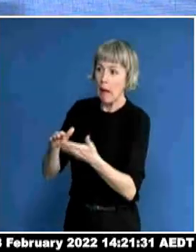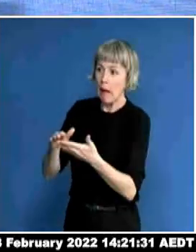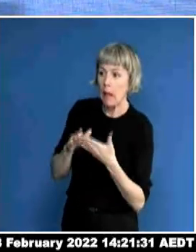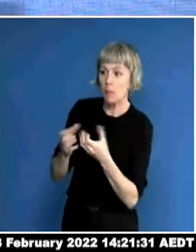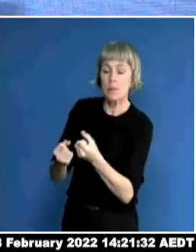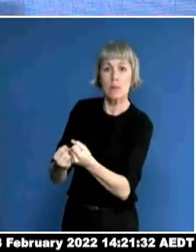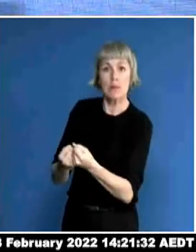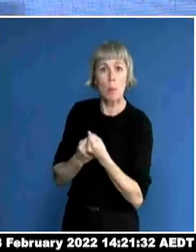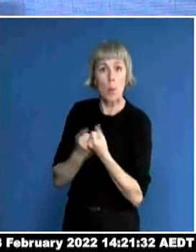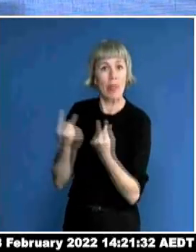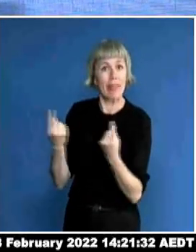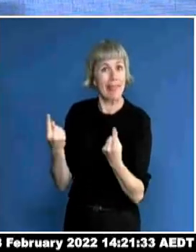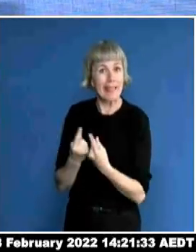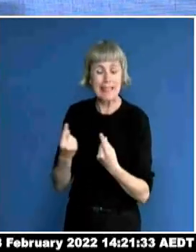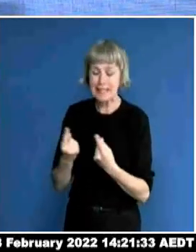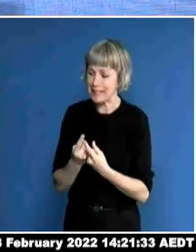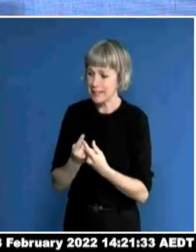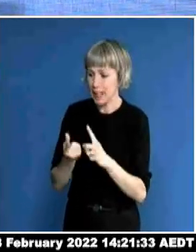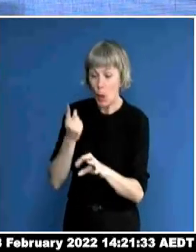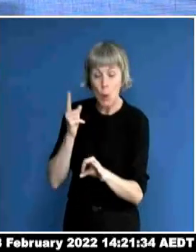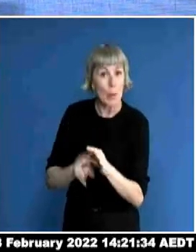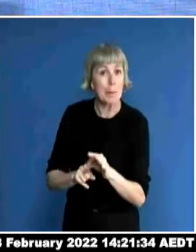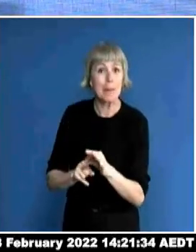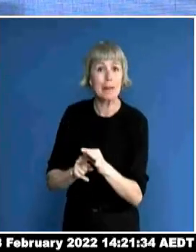the resources or the support to train them properly.